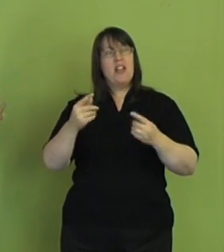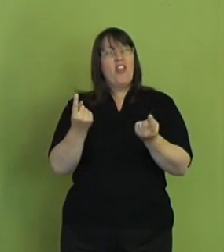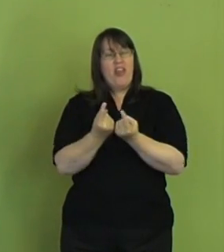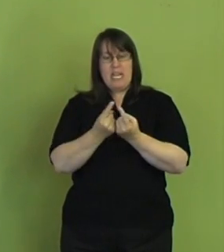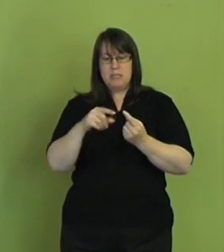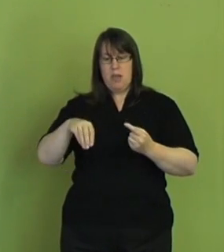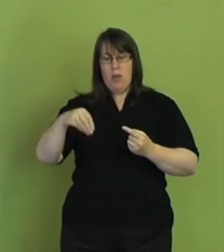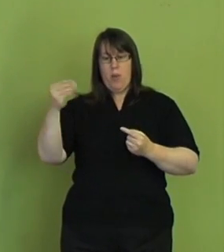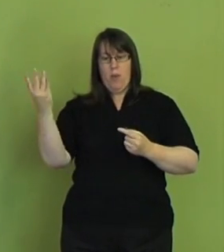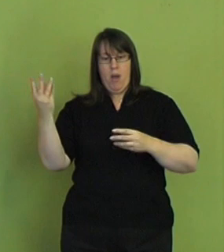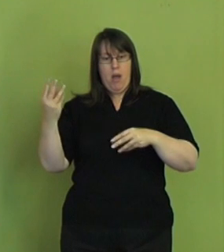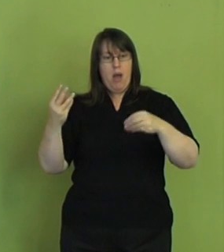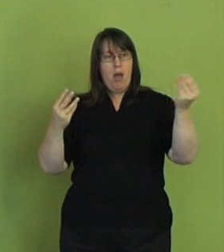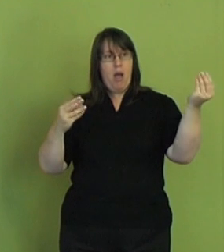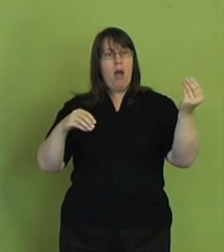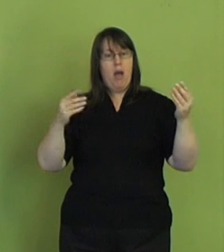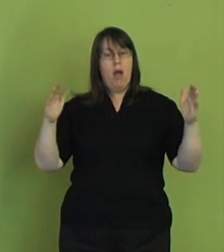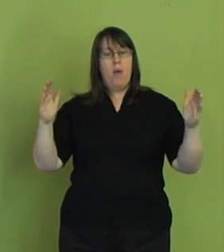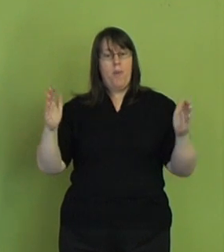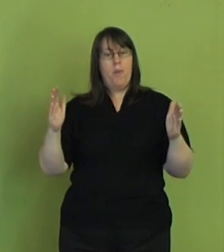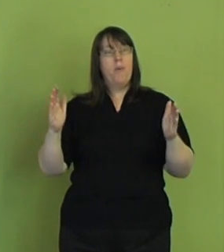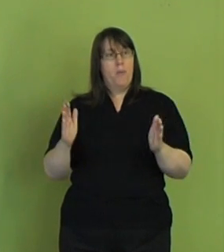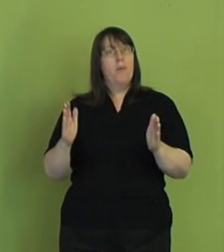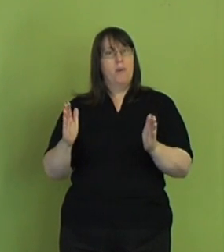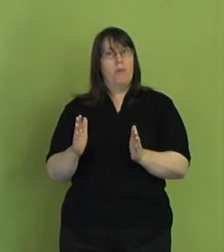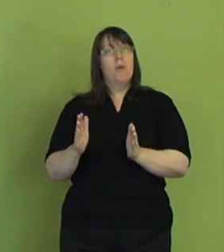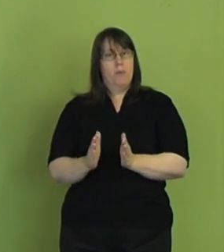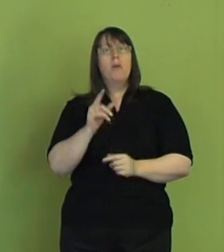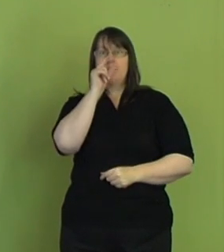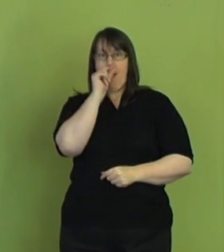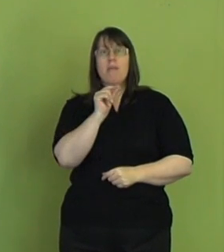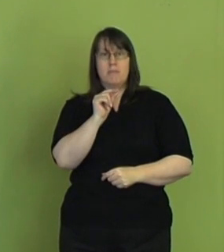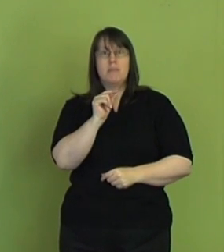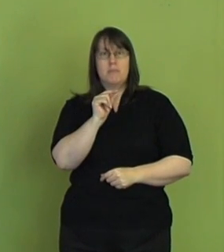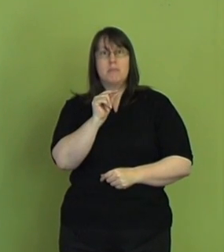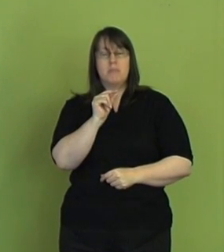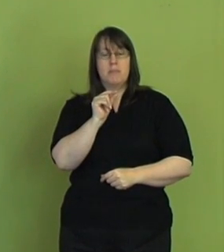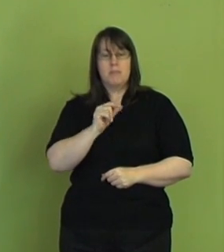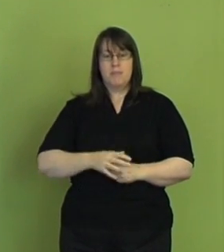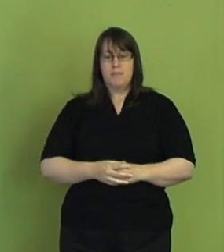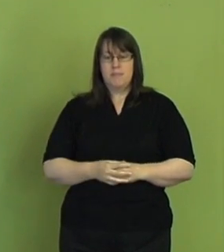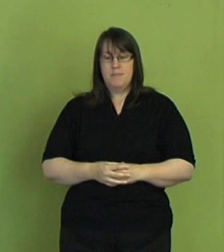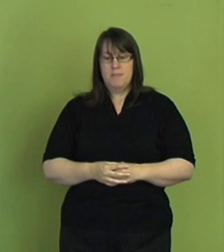parts of the black box that weigh us down.